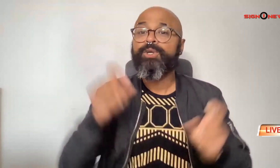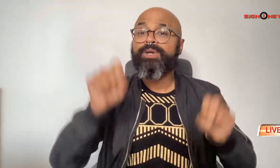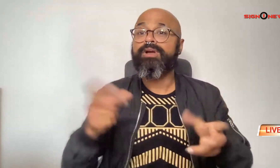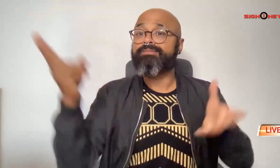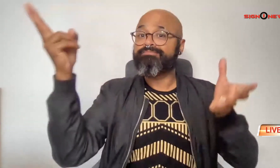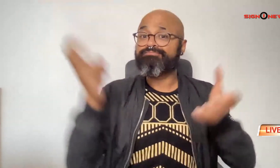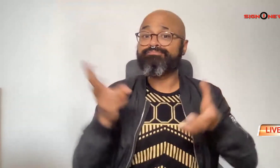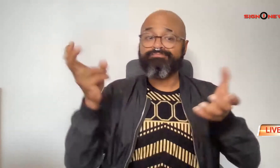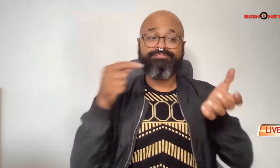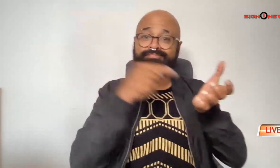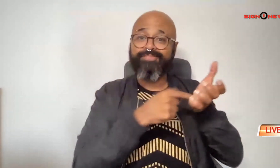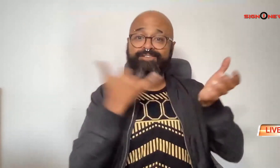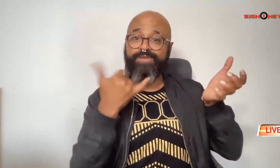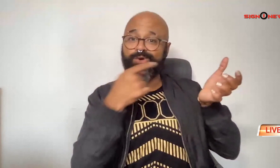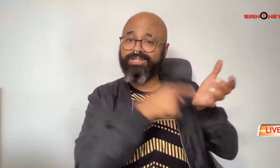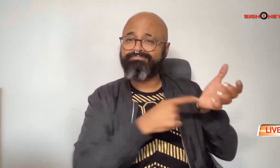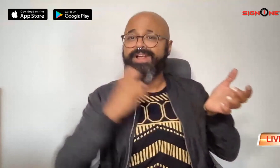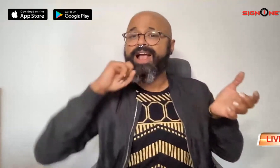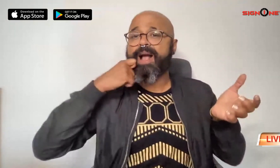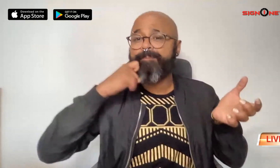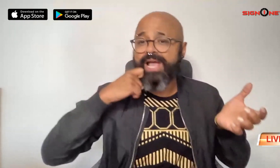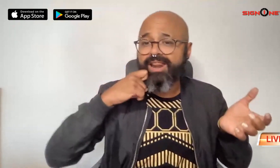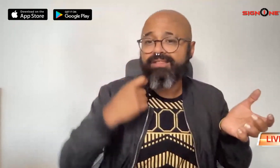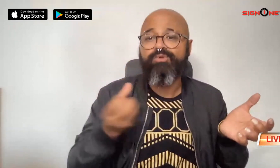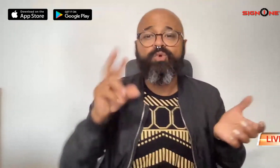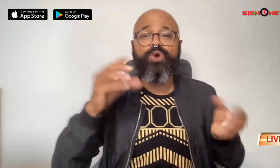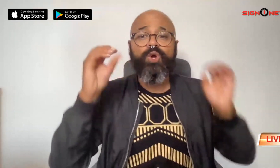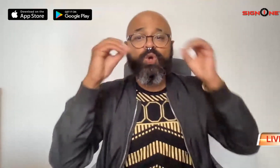you can download the Sign1News app by heading to the app store